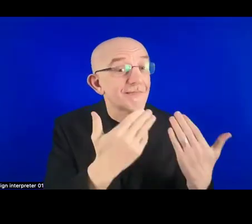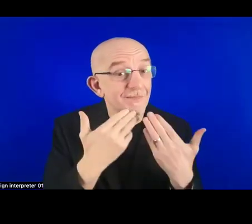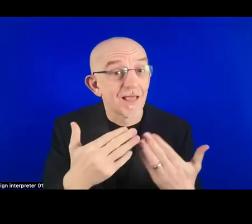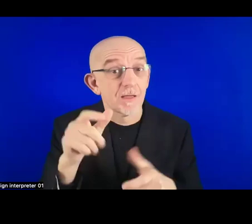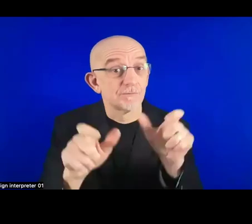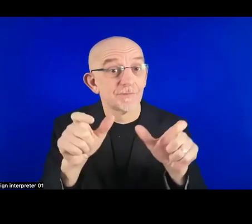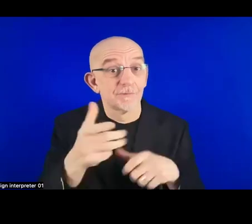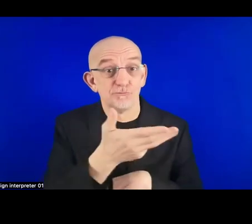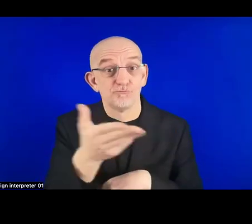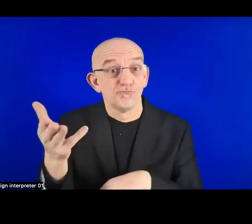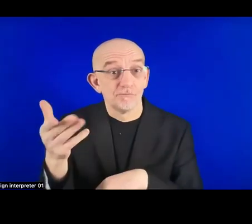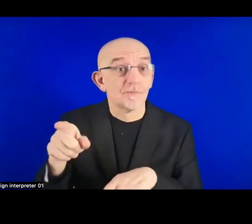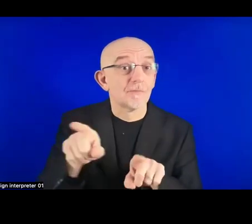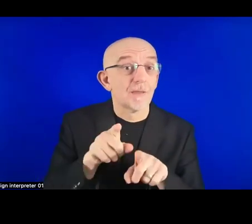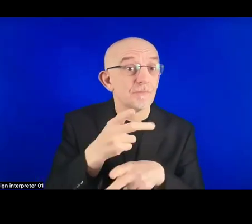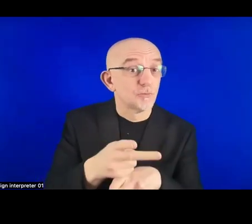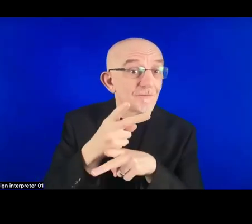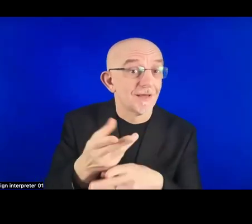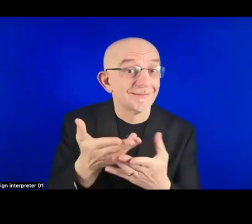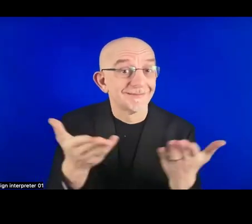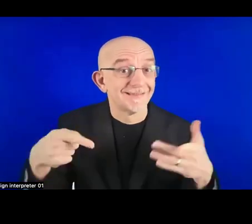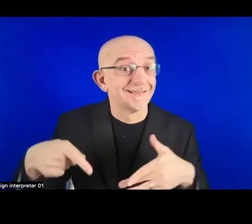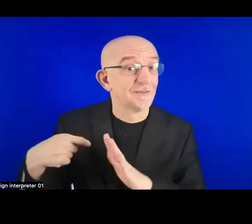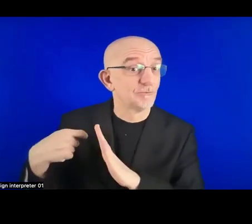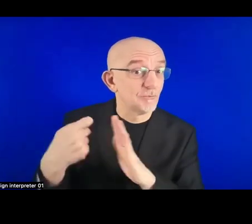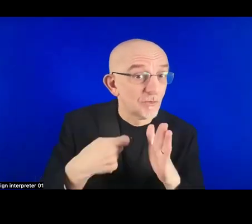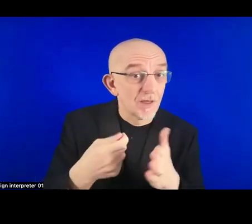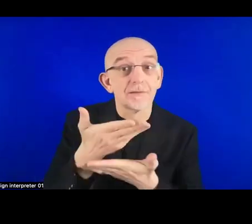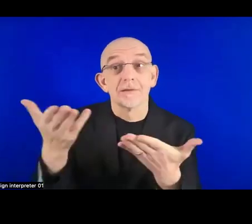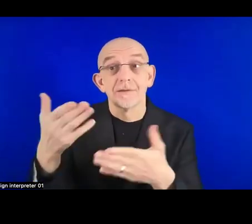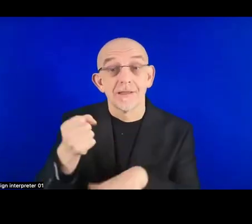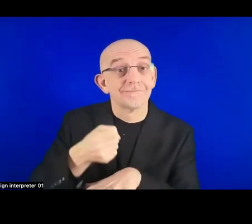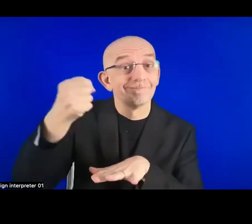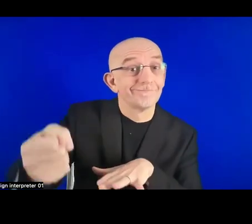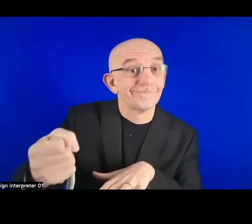partners, the fellows from call one who have generously shared their tips and advice,